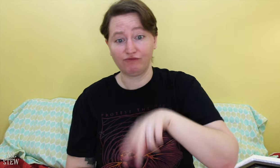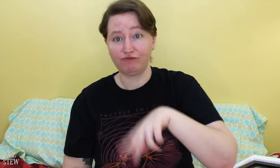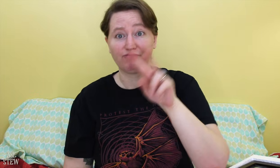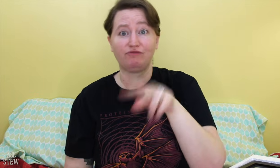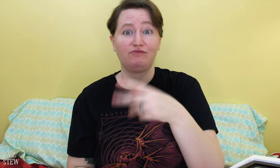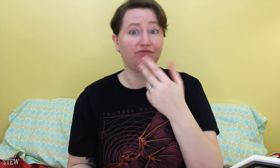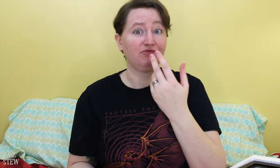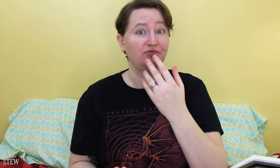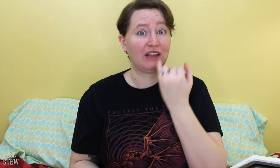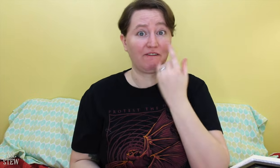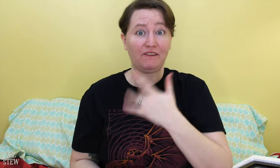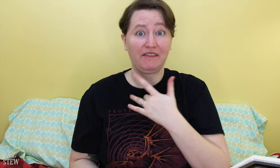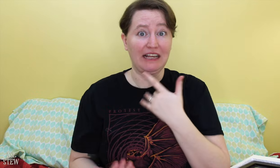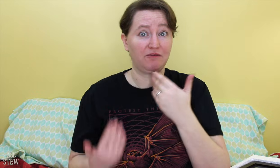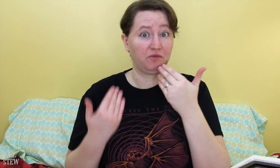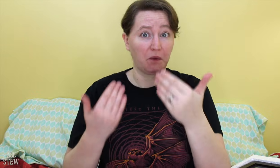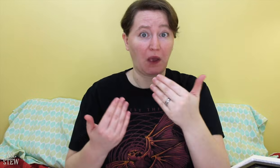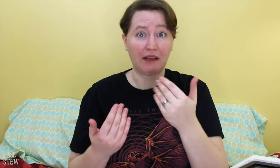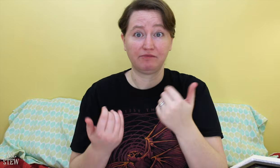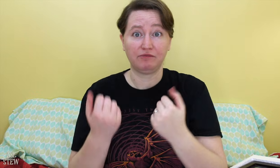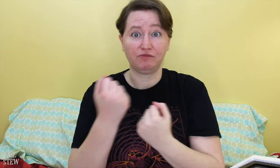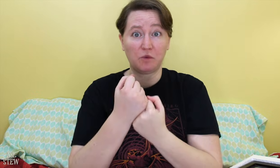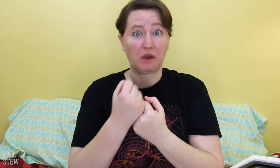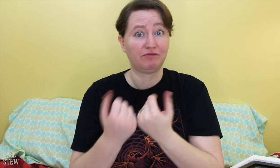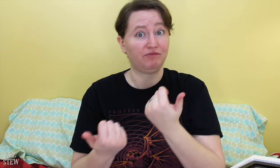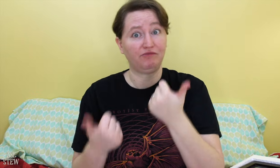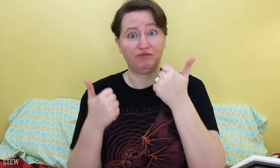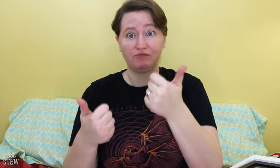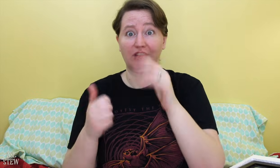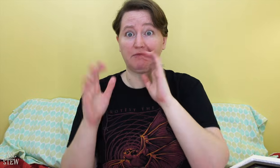Take a look and if you feel inclined, go ahead